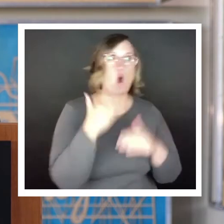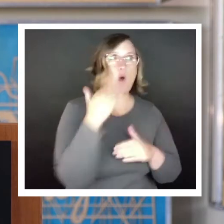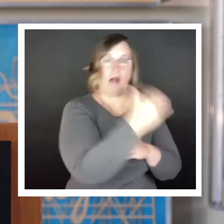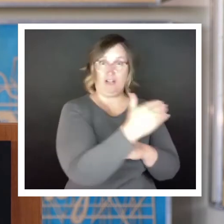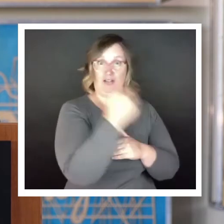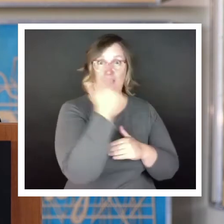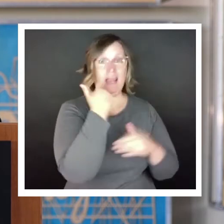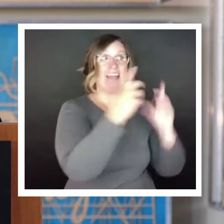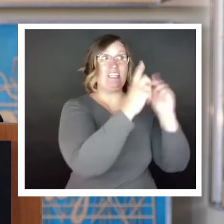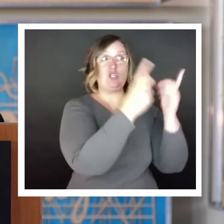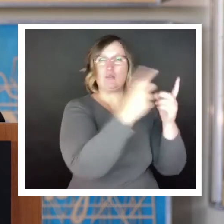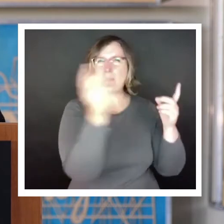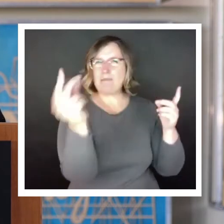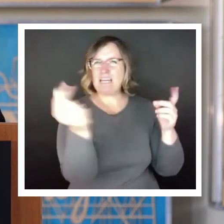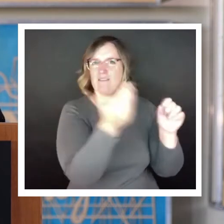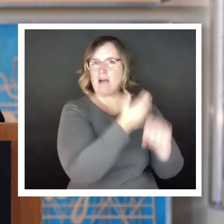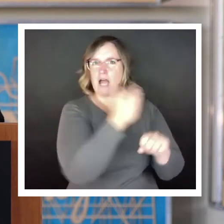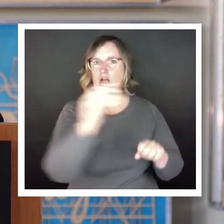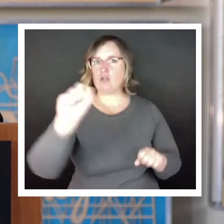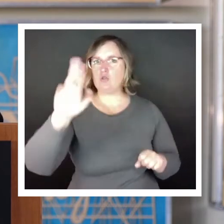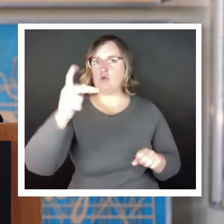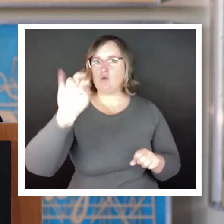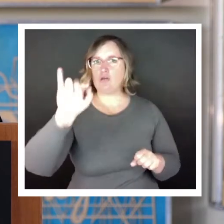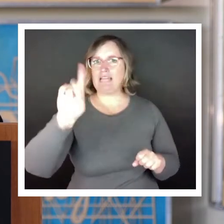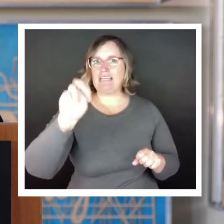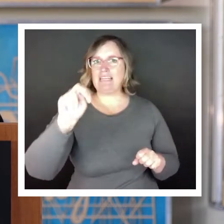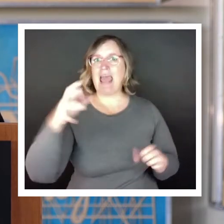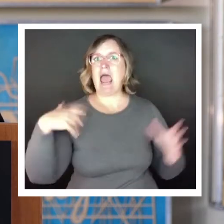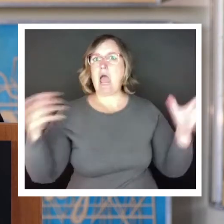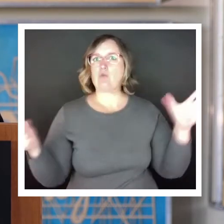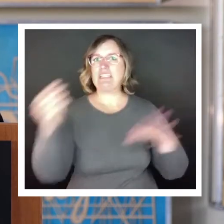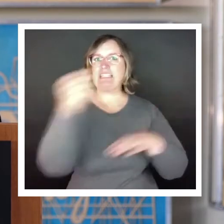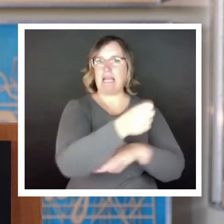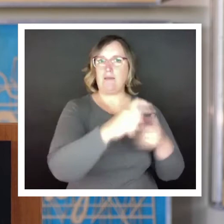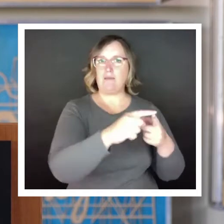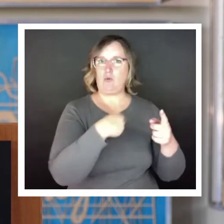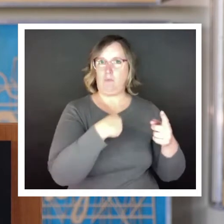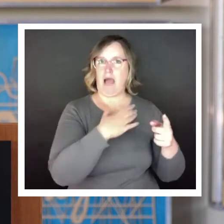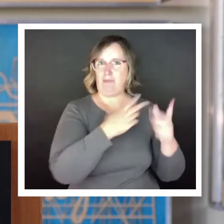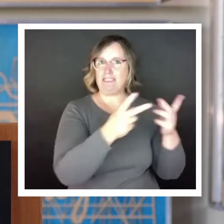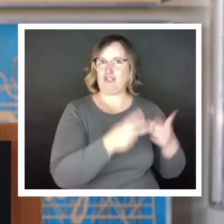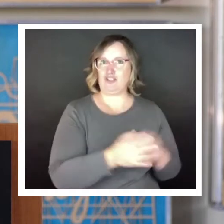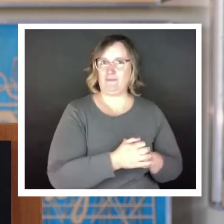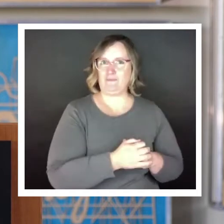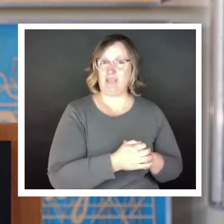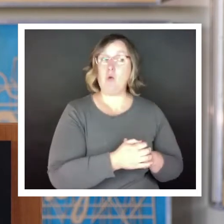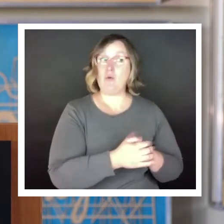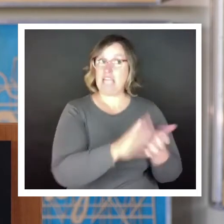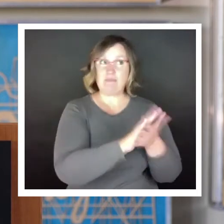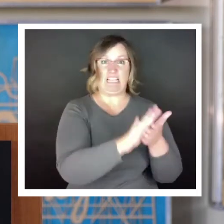the superintendent and reinstated me to my position. We kept cleaning house and within months,